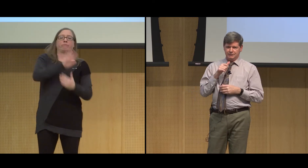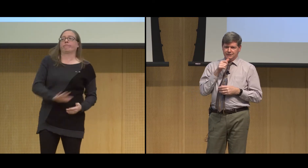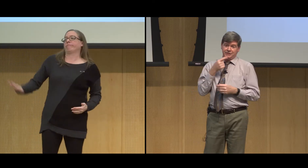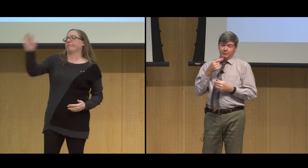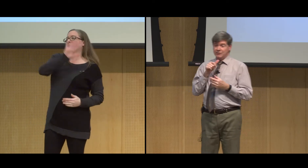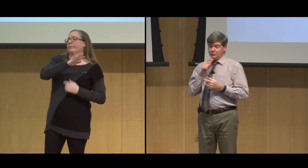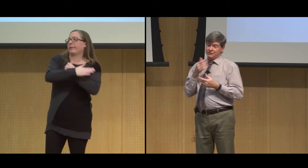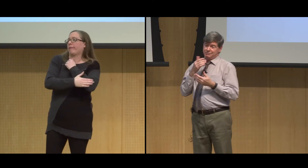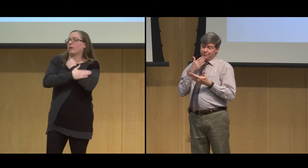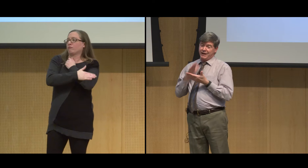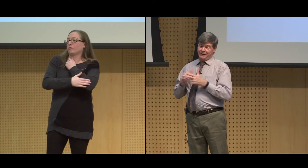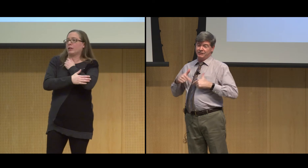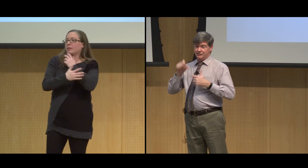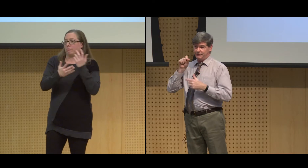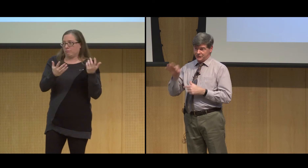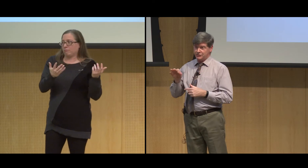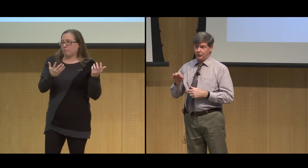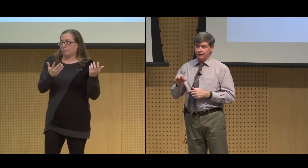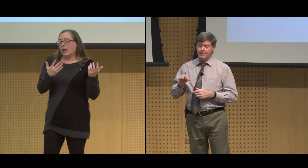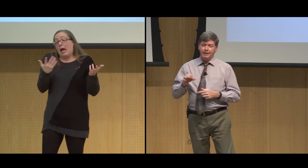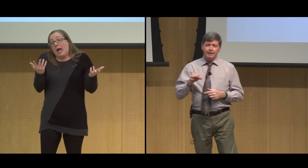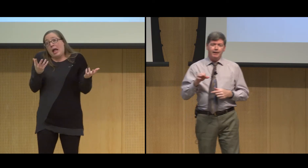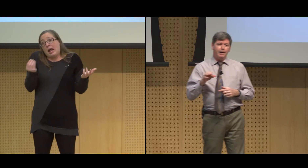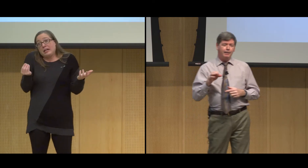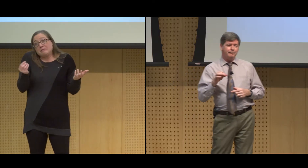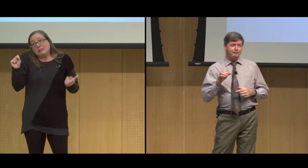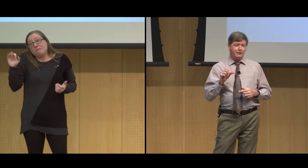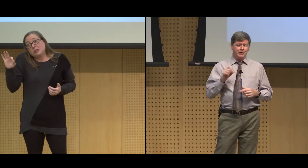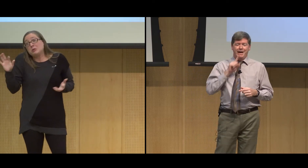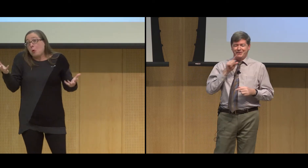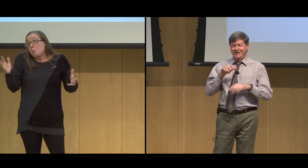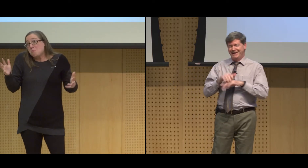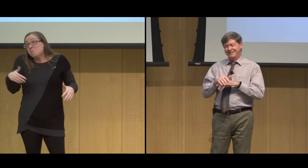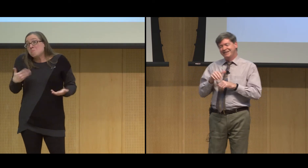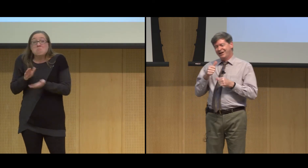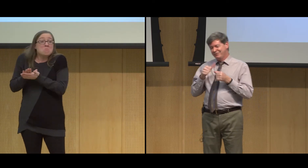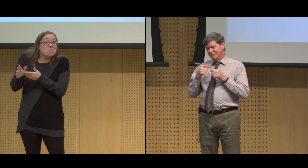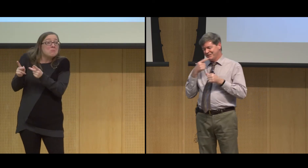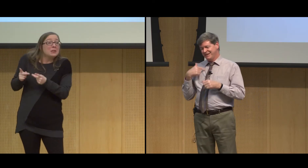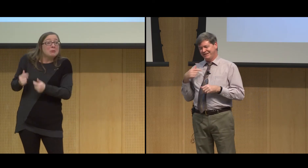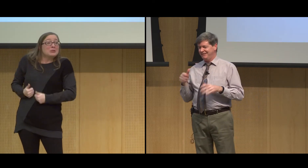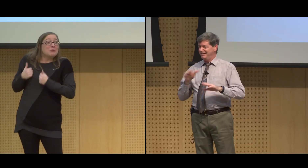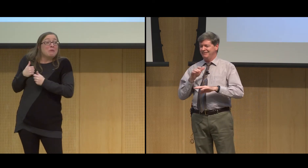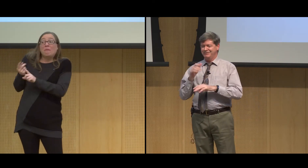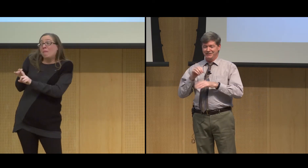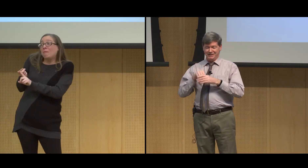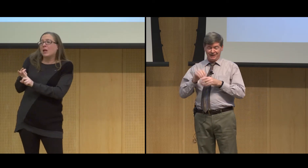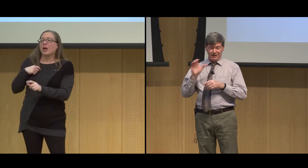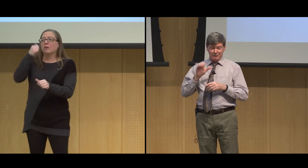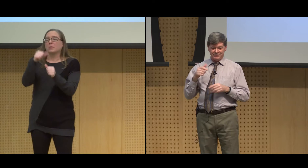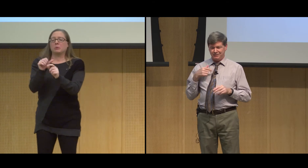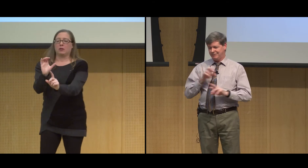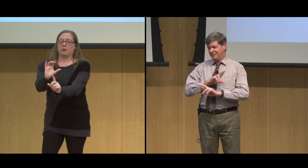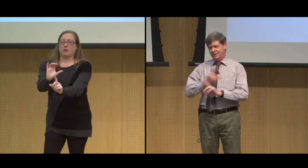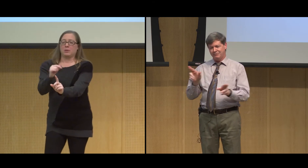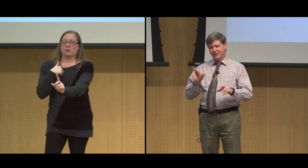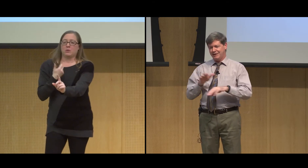Not to mention, it wasn't bad living in San Francisco. Um, so actually I remember saying that, in Columbus, that "Oh, I'm ready.